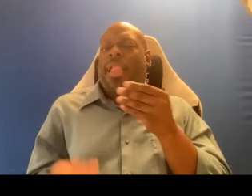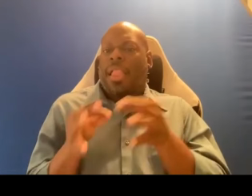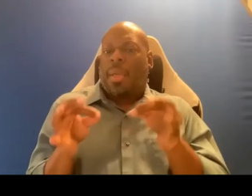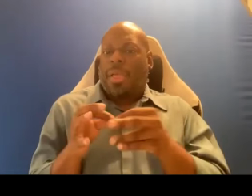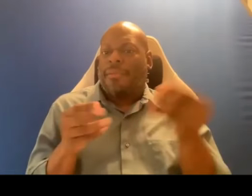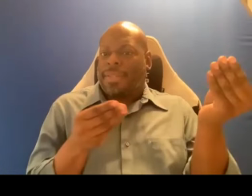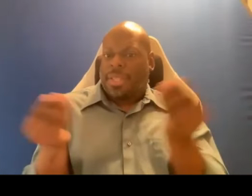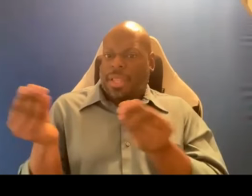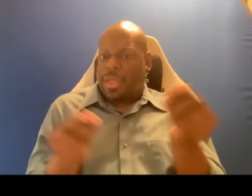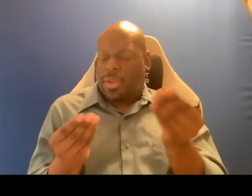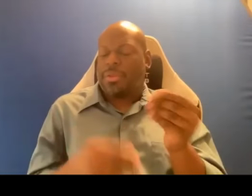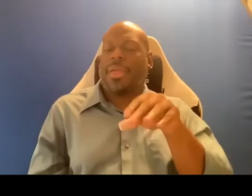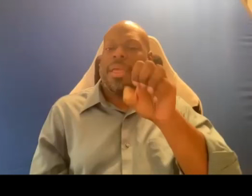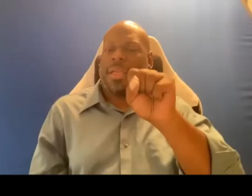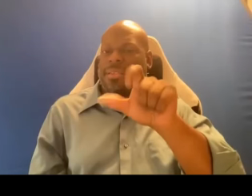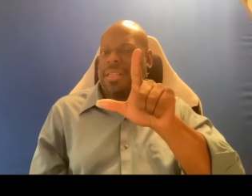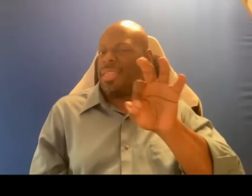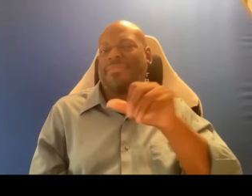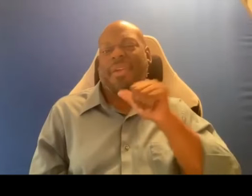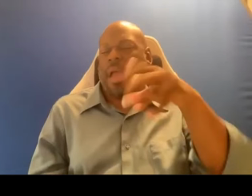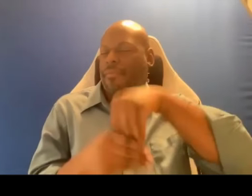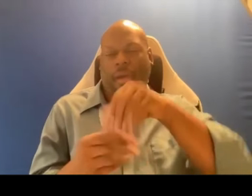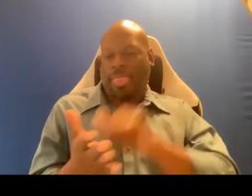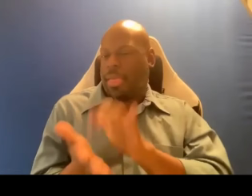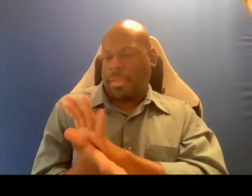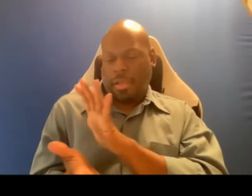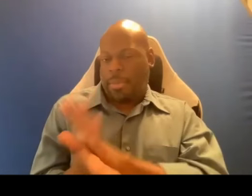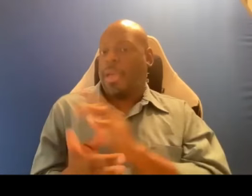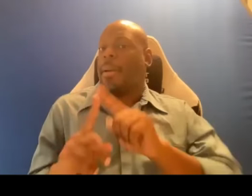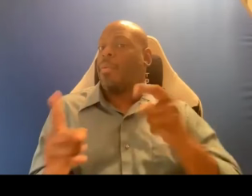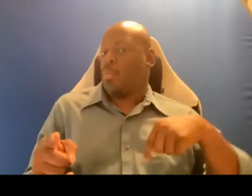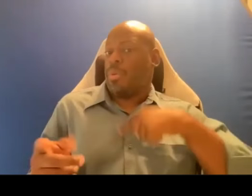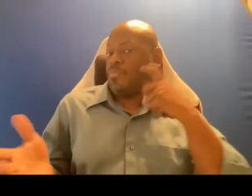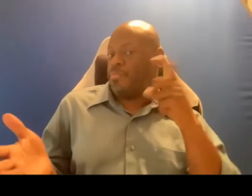class specifications document, we recognize that many students across the state of North Carolina